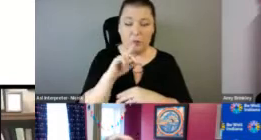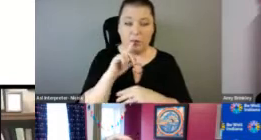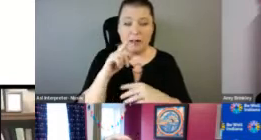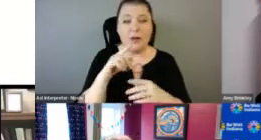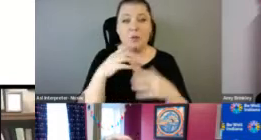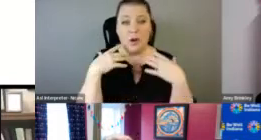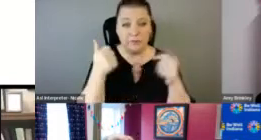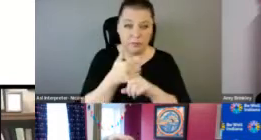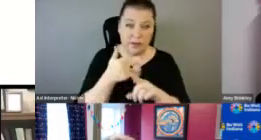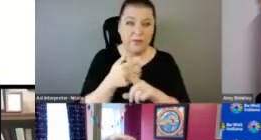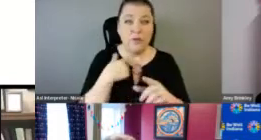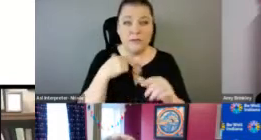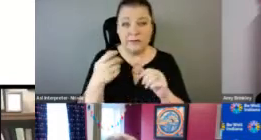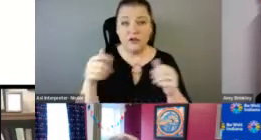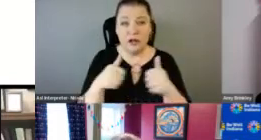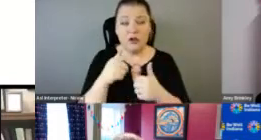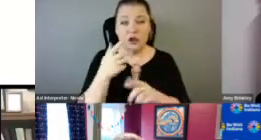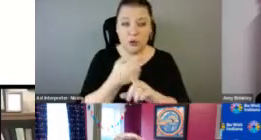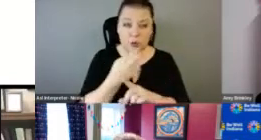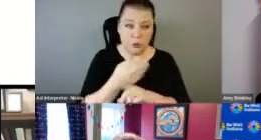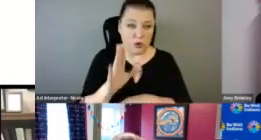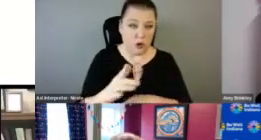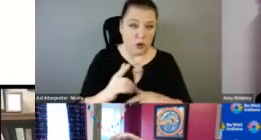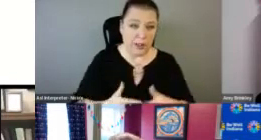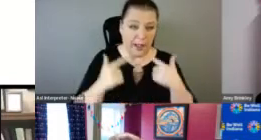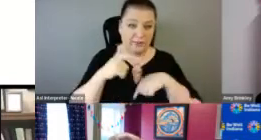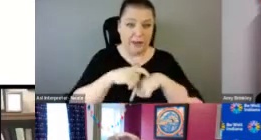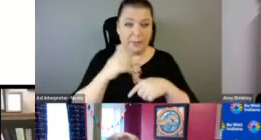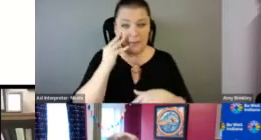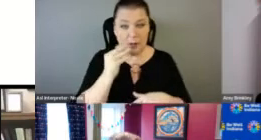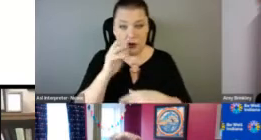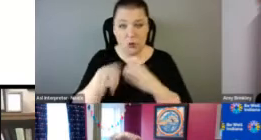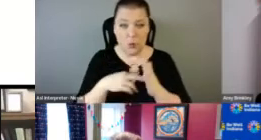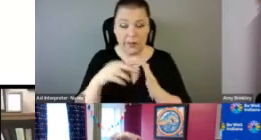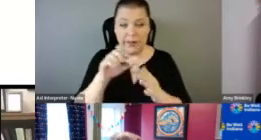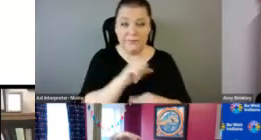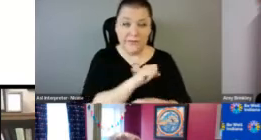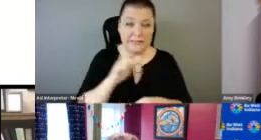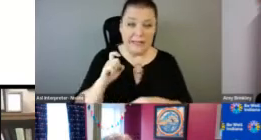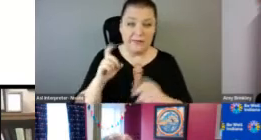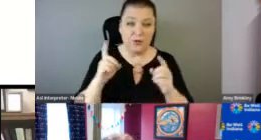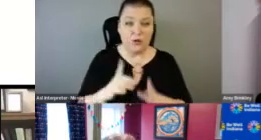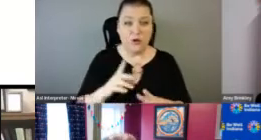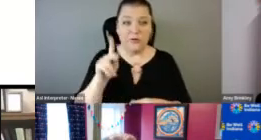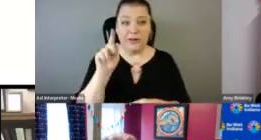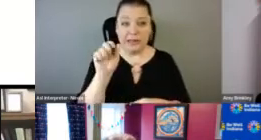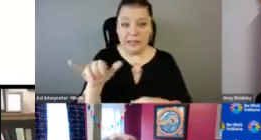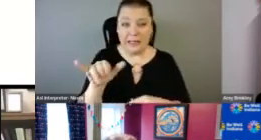use disorder, she uses her lived experience in her role as executive director of Key Consumer Organization, a